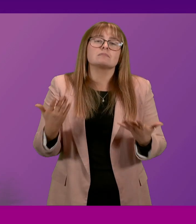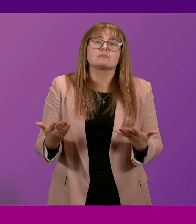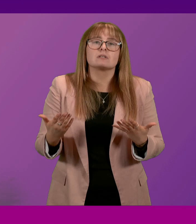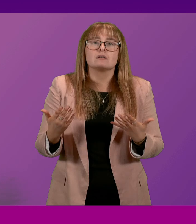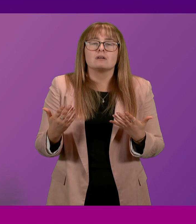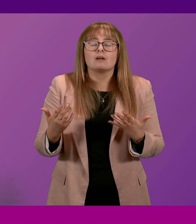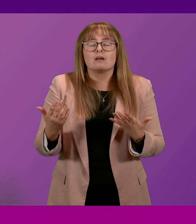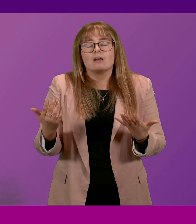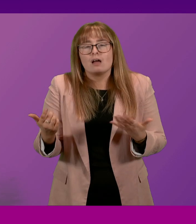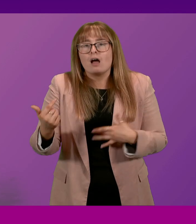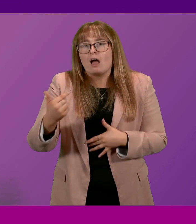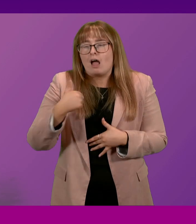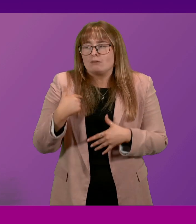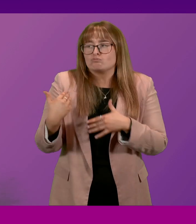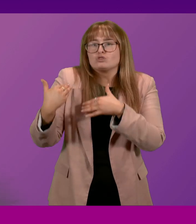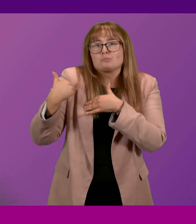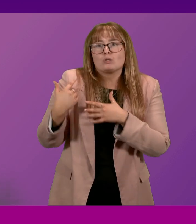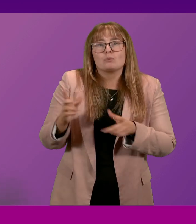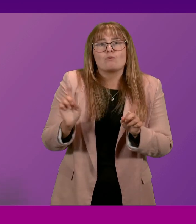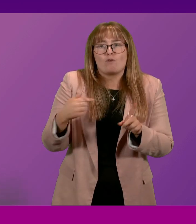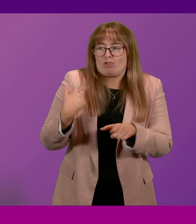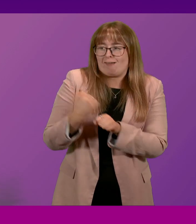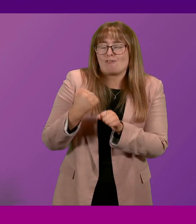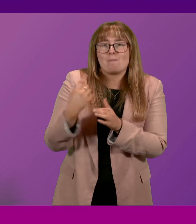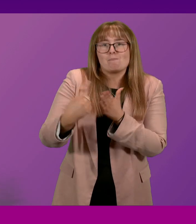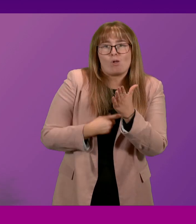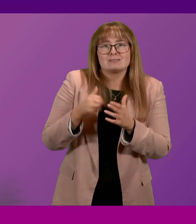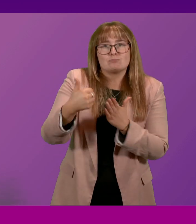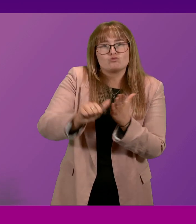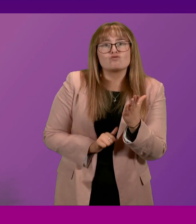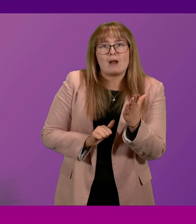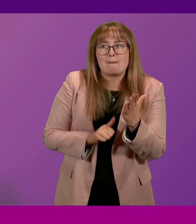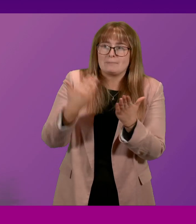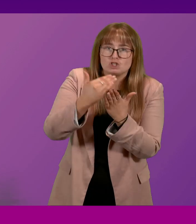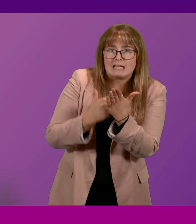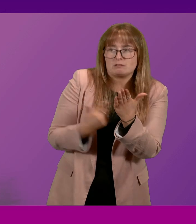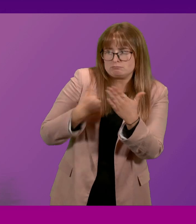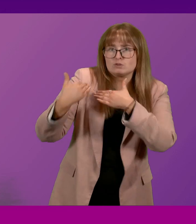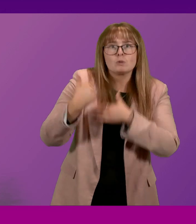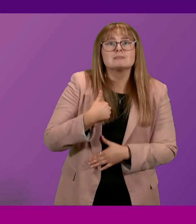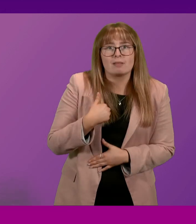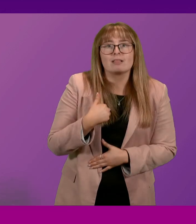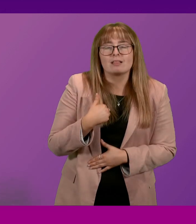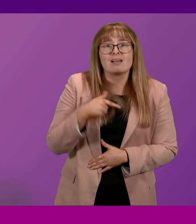I am responsible for the Government’s policy programme and its agenda. That agenda speaks